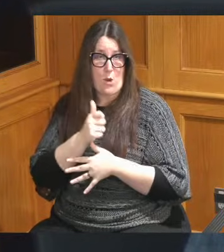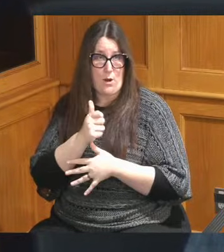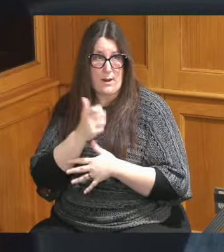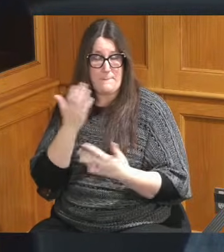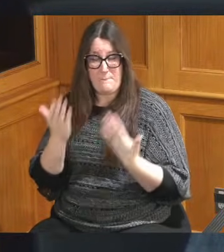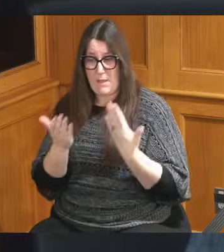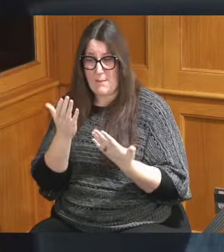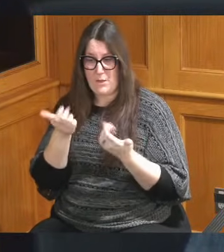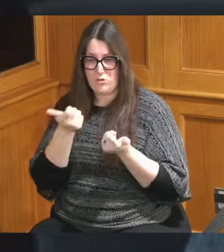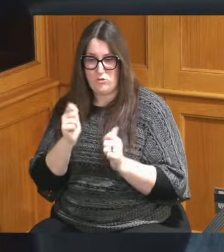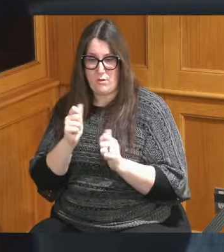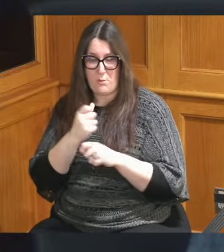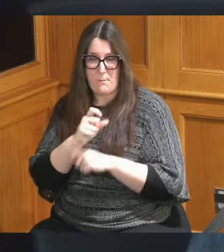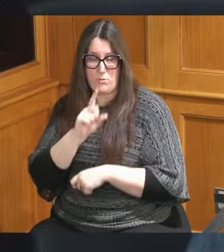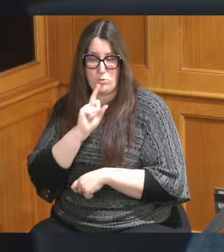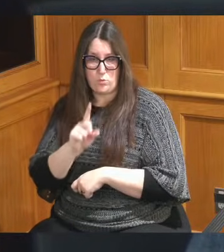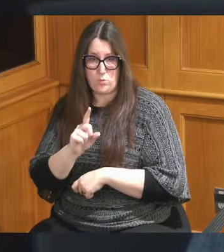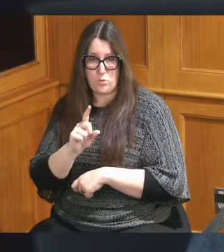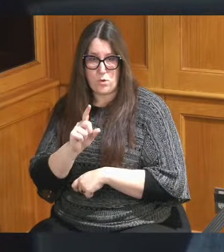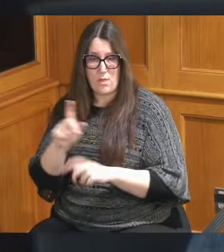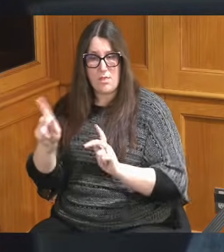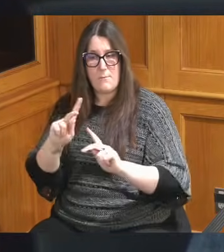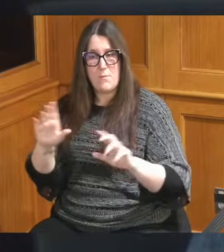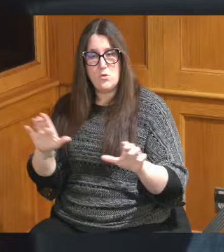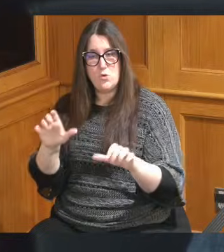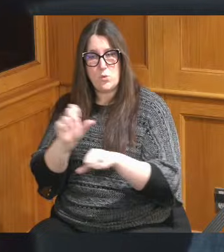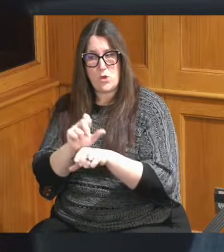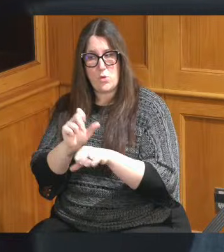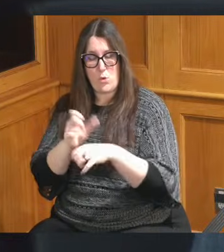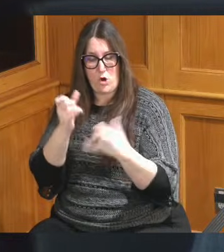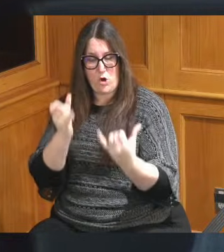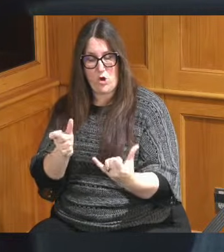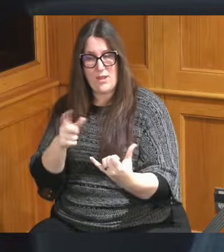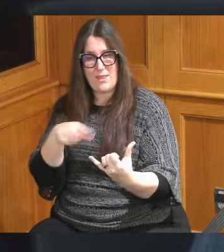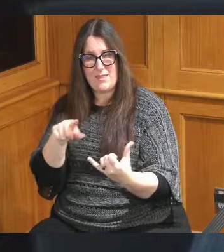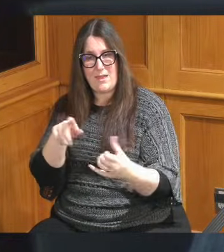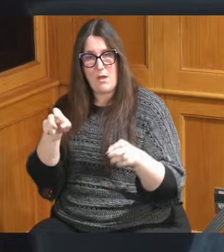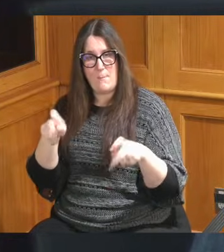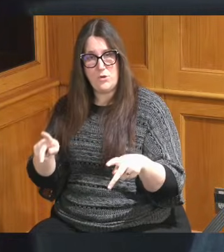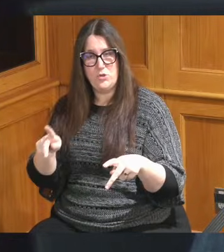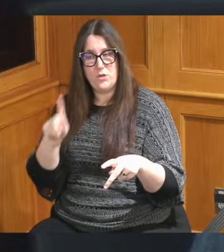trying to make sure that the folks that are doing the work currently have an opportunity to